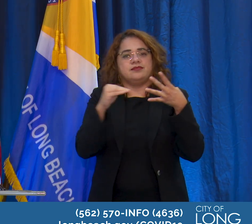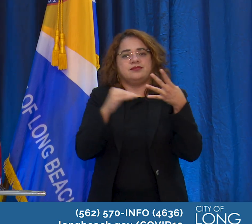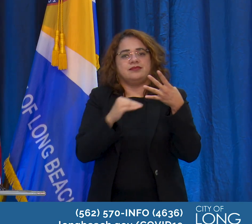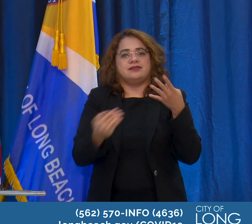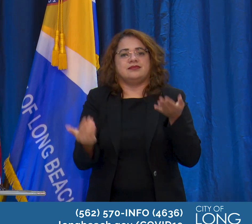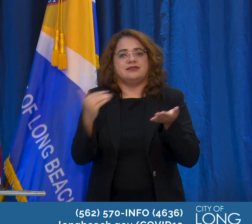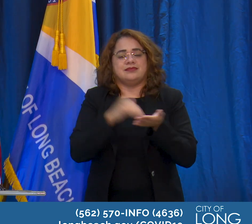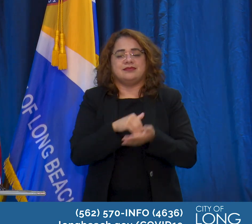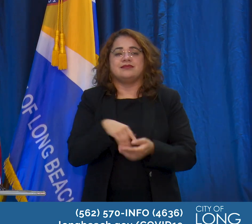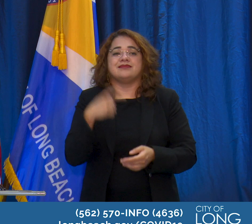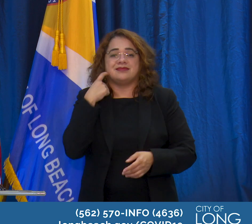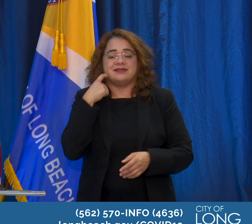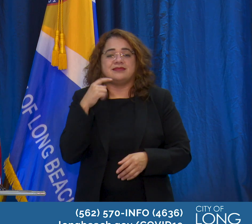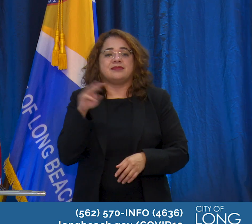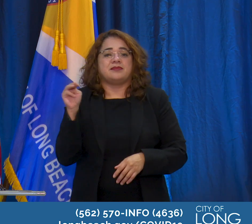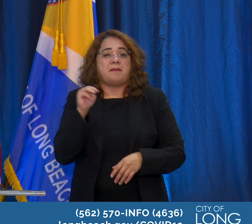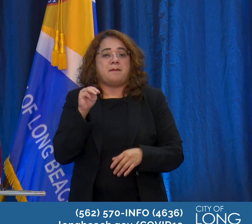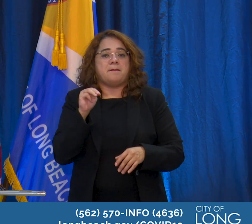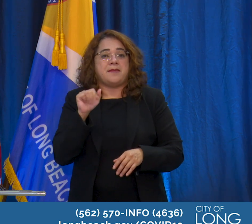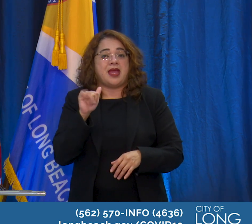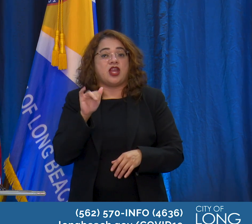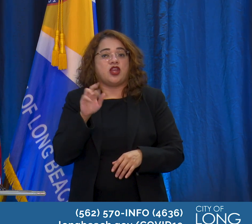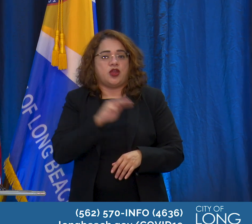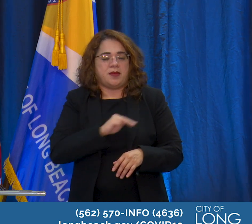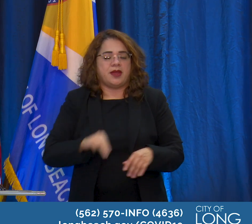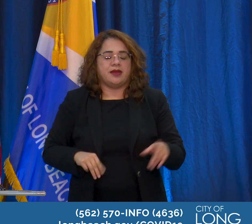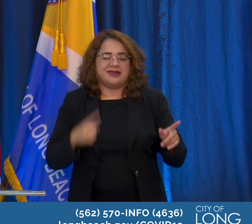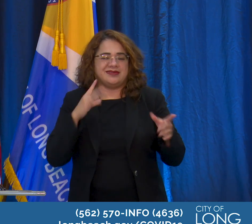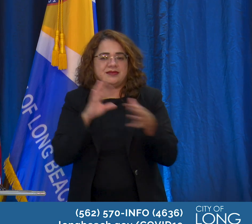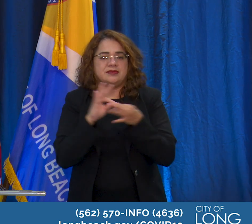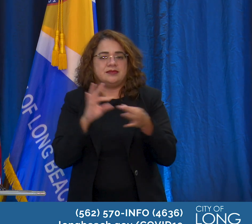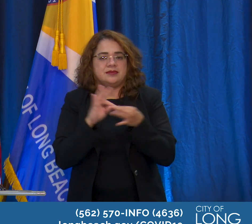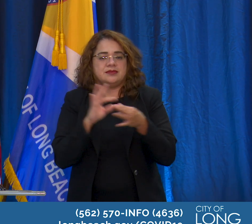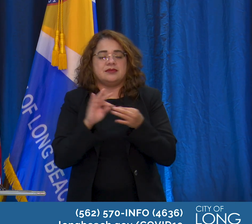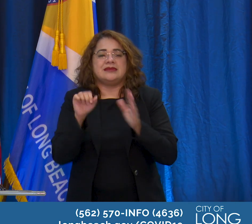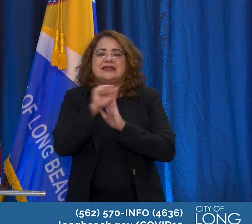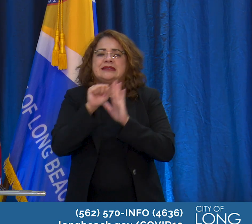As the mayor mentioned today, and as we shared last week, the State has updated its process